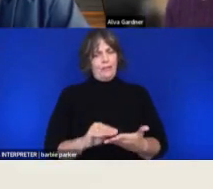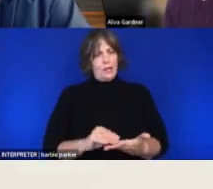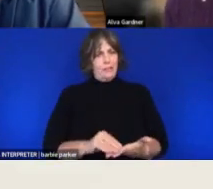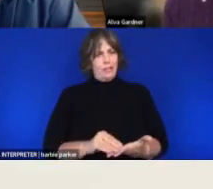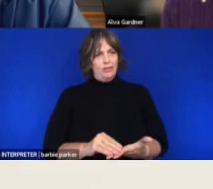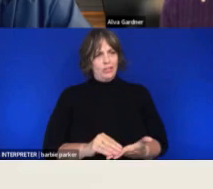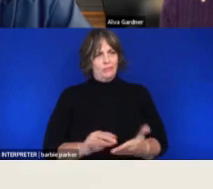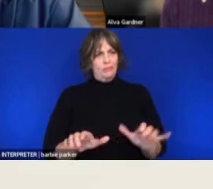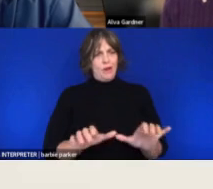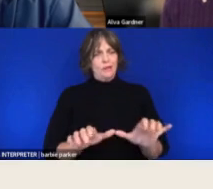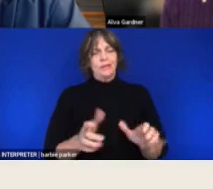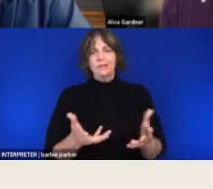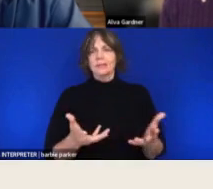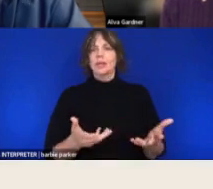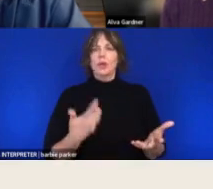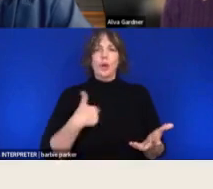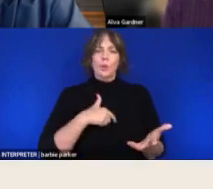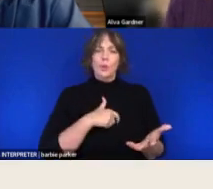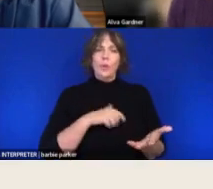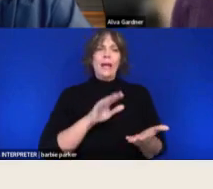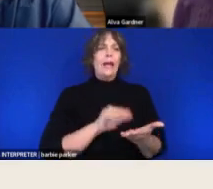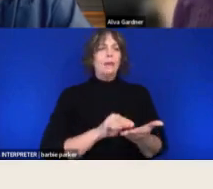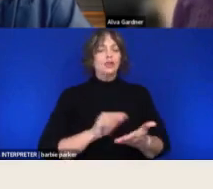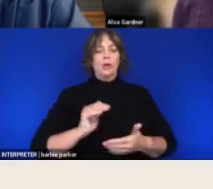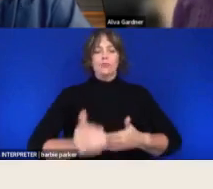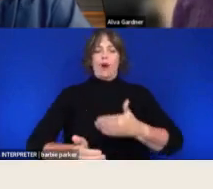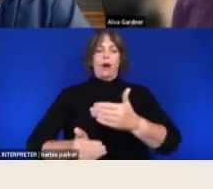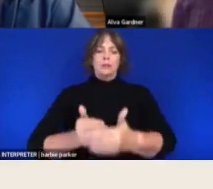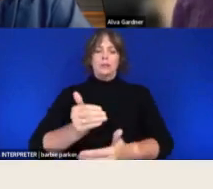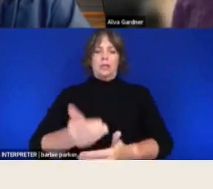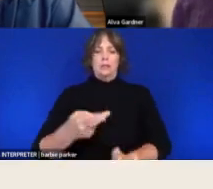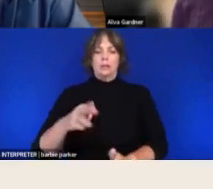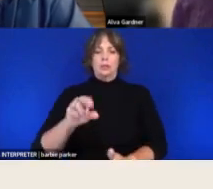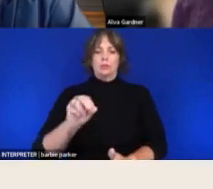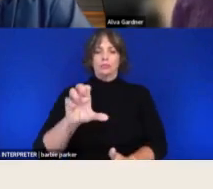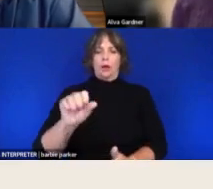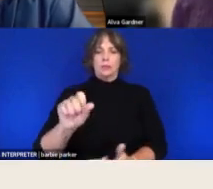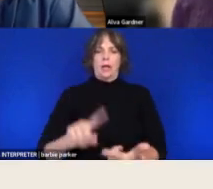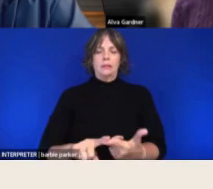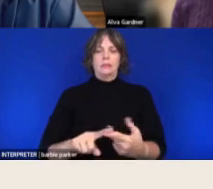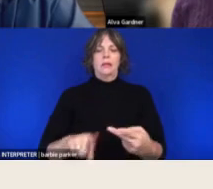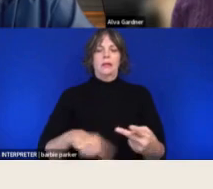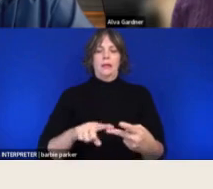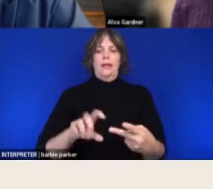processes is we capture process and we capture events, we don't capture learning. So we really